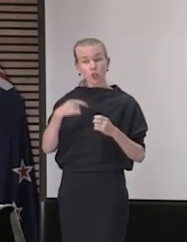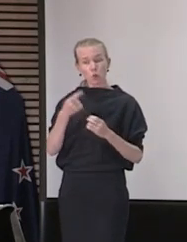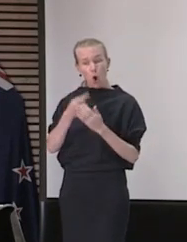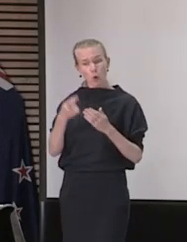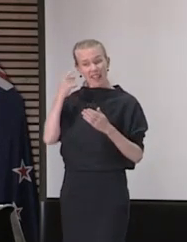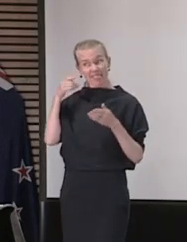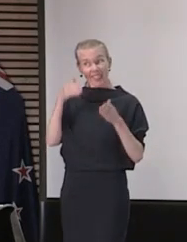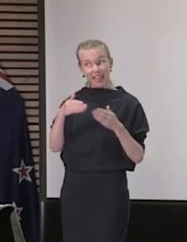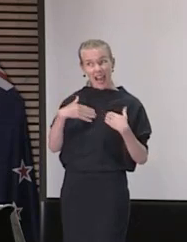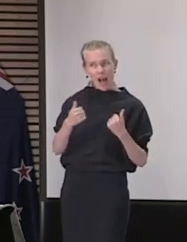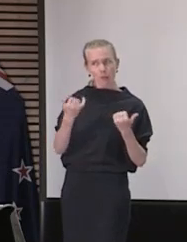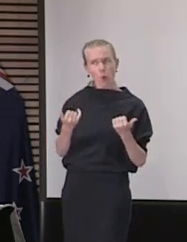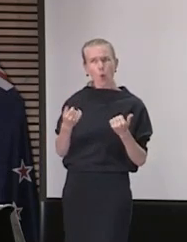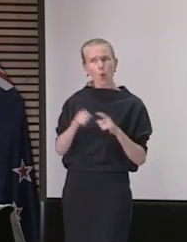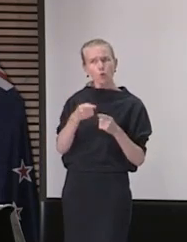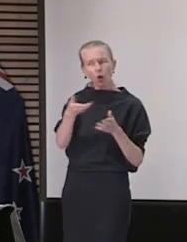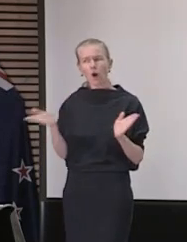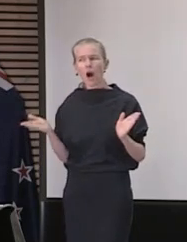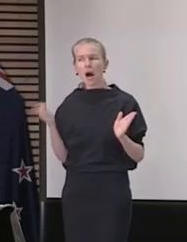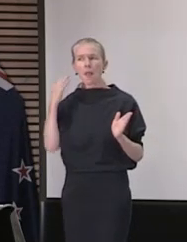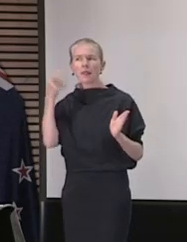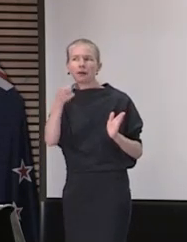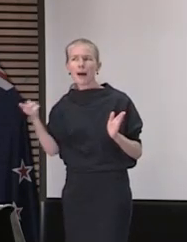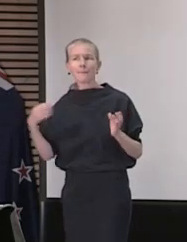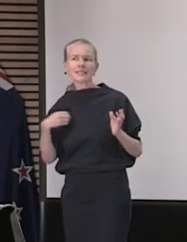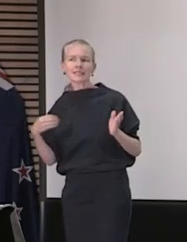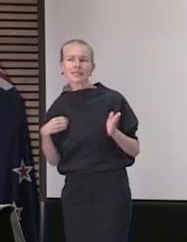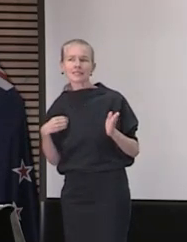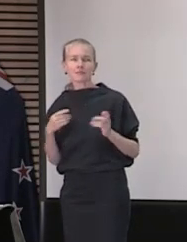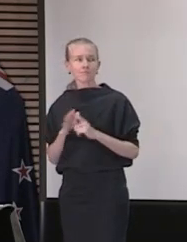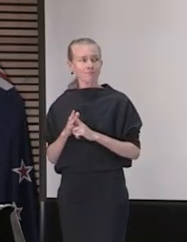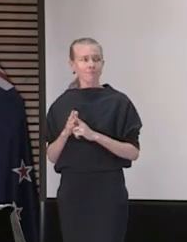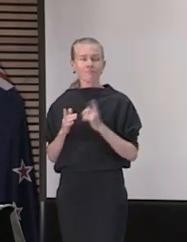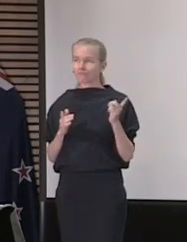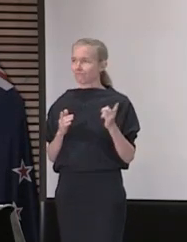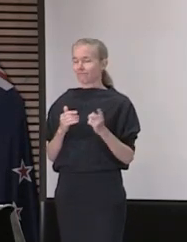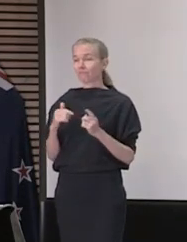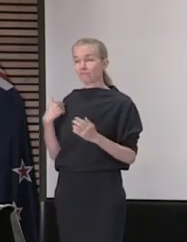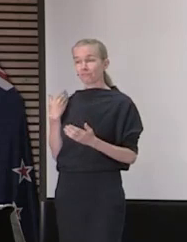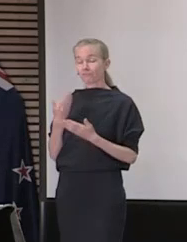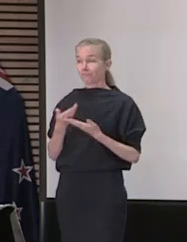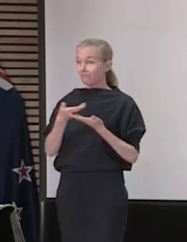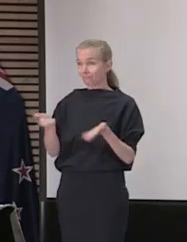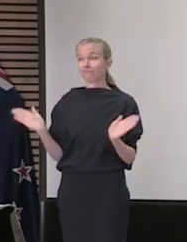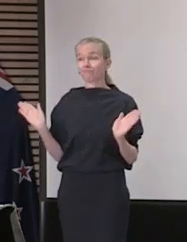Andit already does, because thebest thing that we can do forour economy is get our healthresponse right.